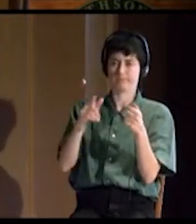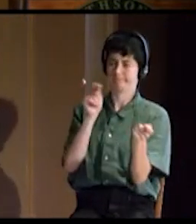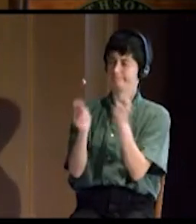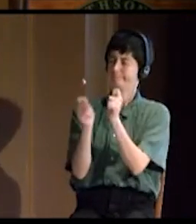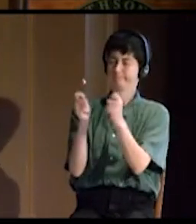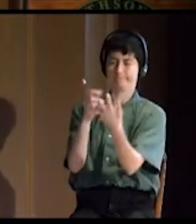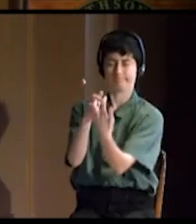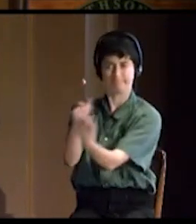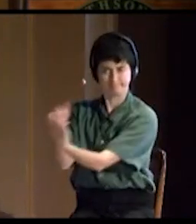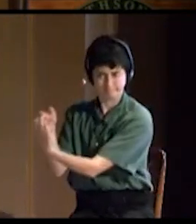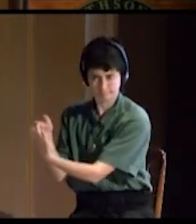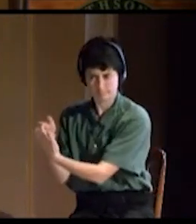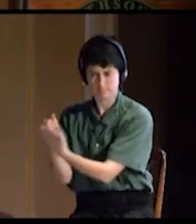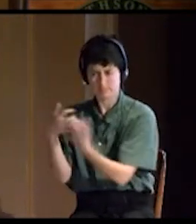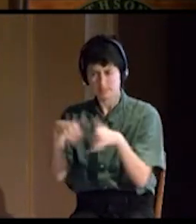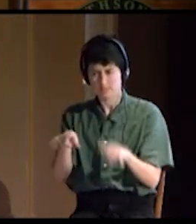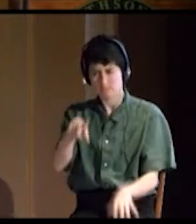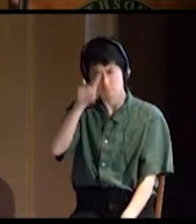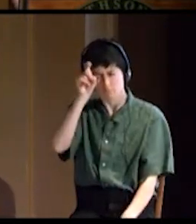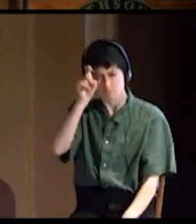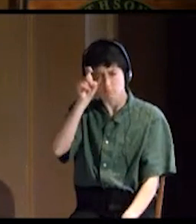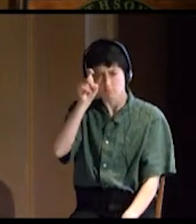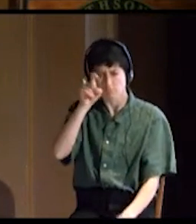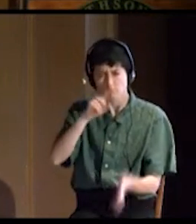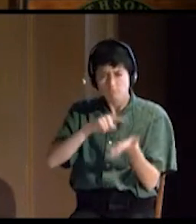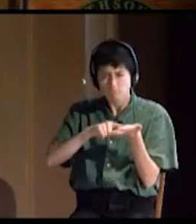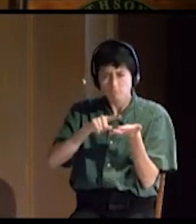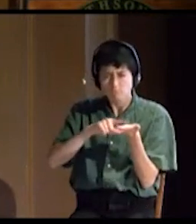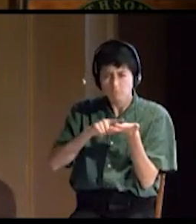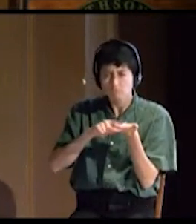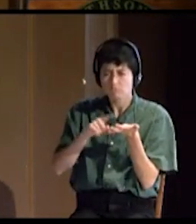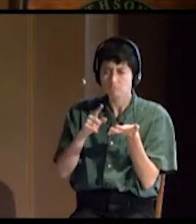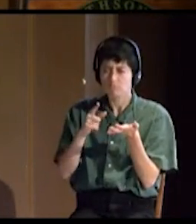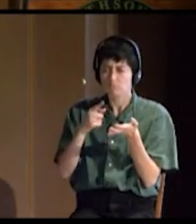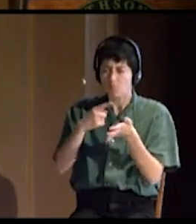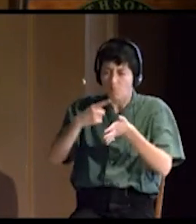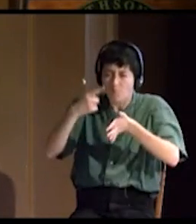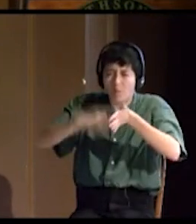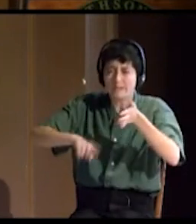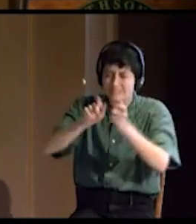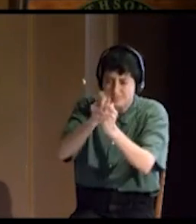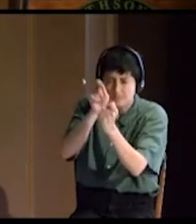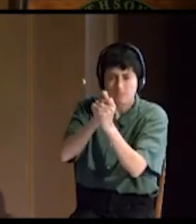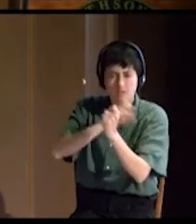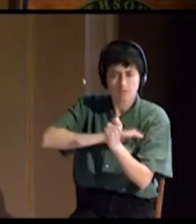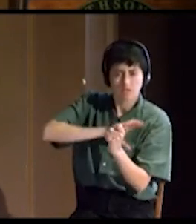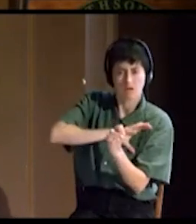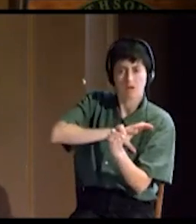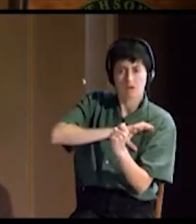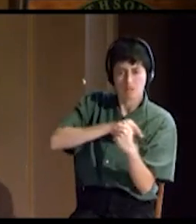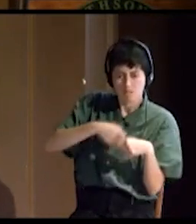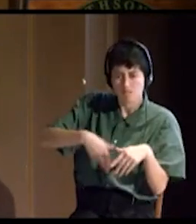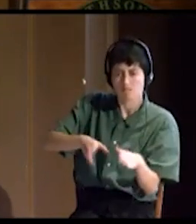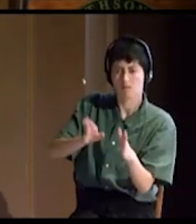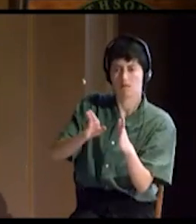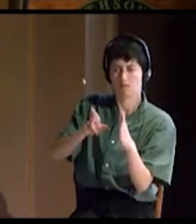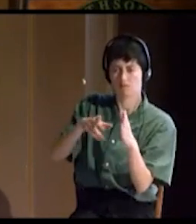or morphological features that were important for the success of this group as the climate changed? I think the the fully digitized botany collections